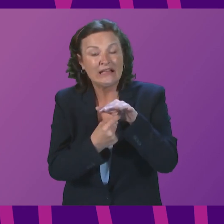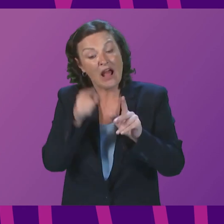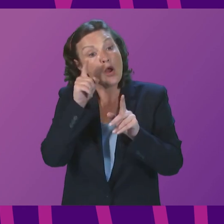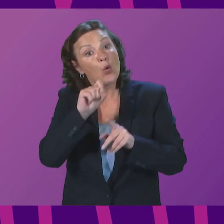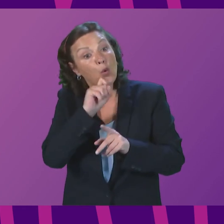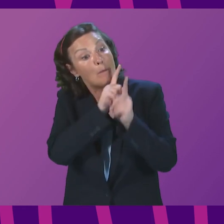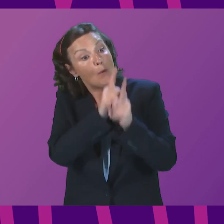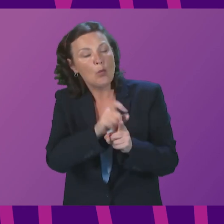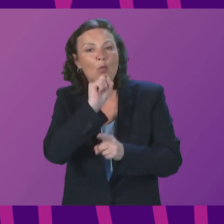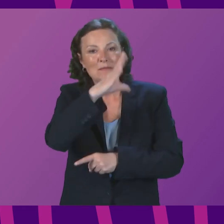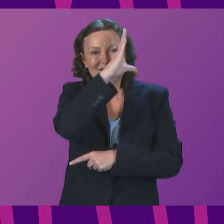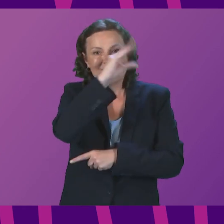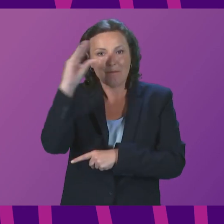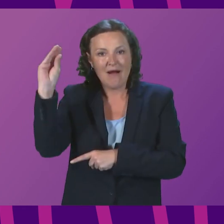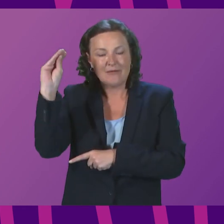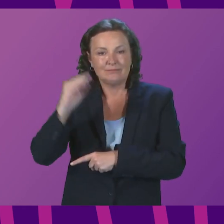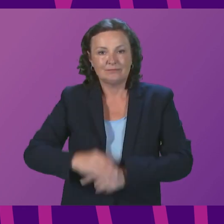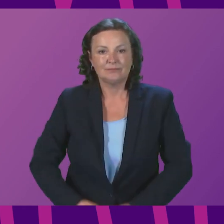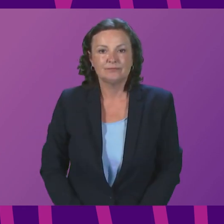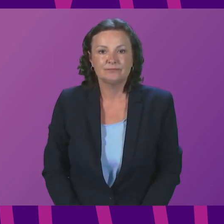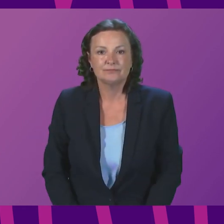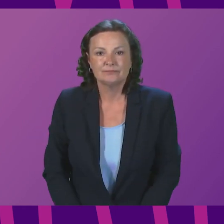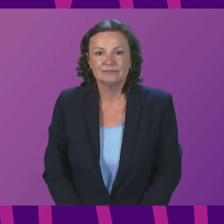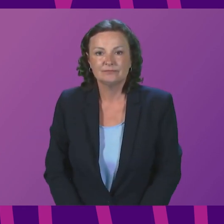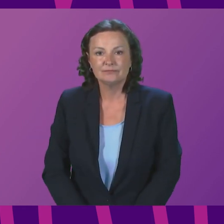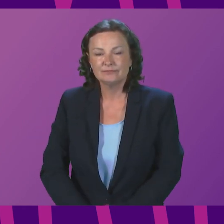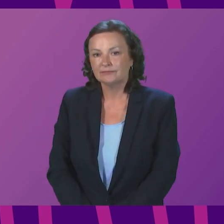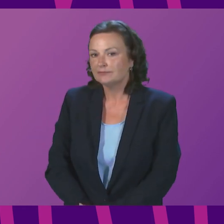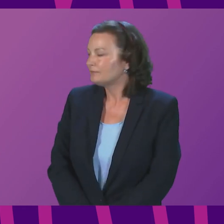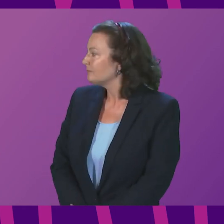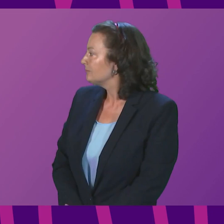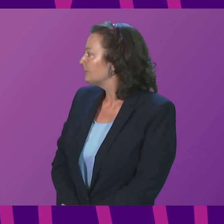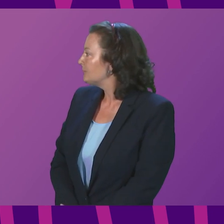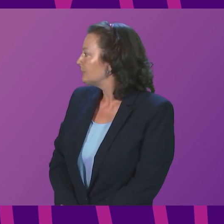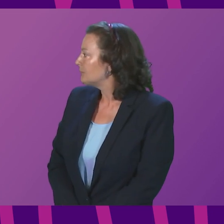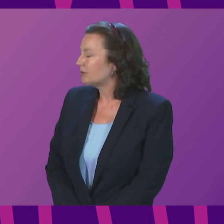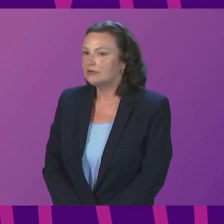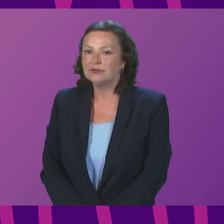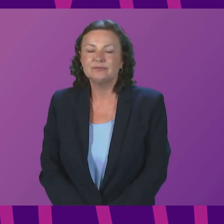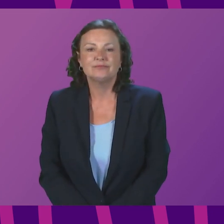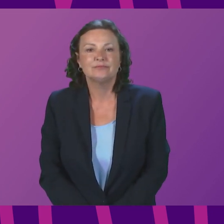I will return briefly to general and constituency supplementary questions and take a final question from Maggie Chapman.